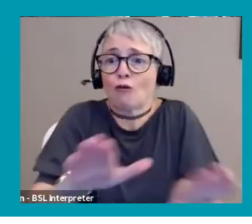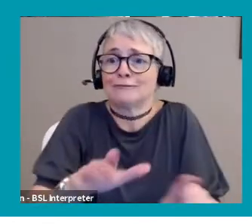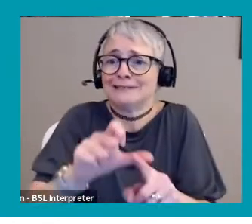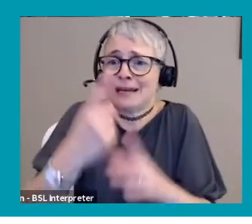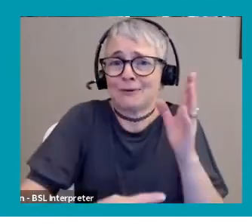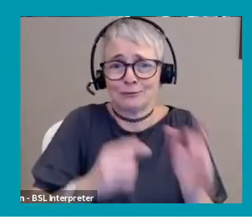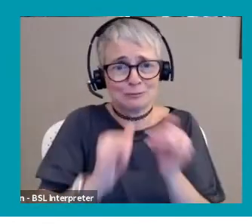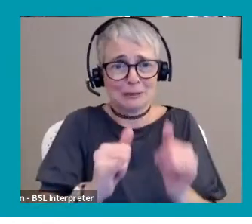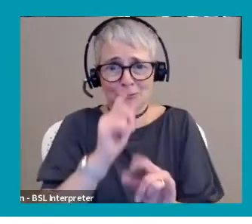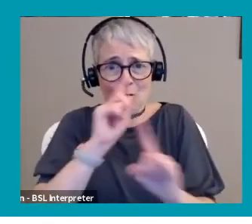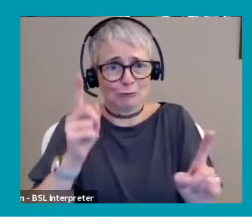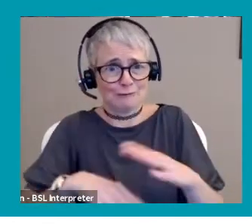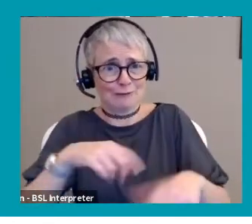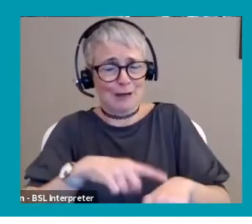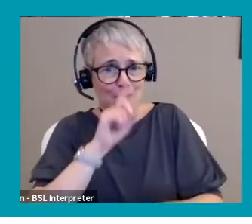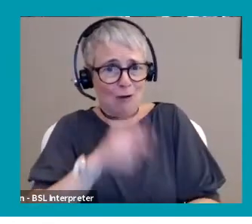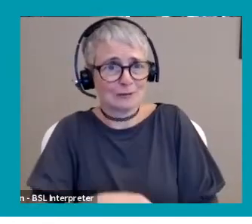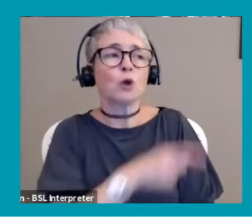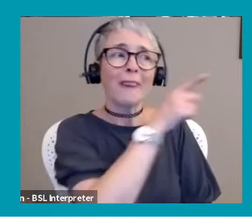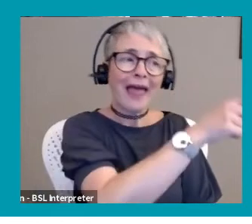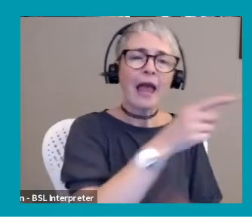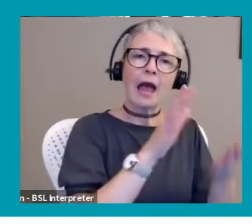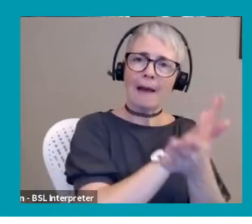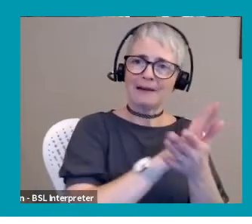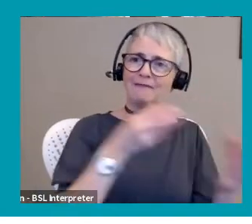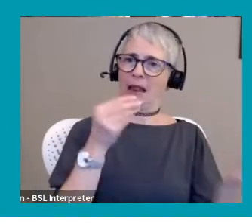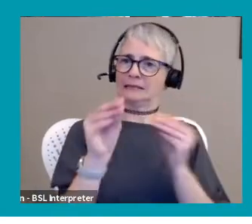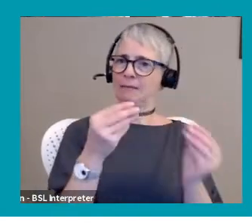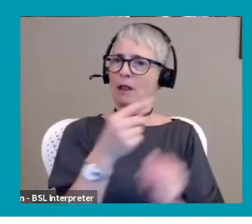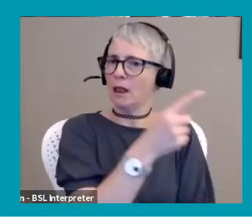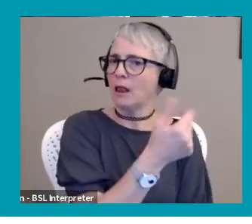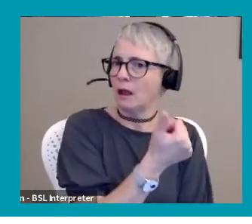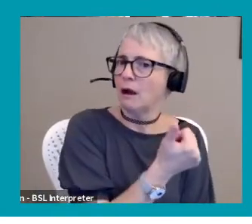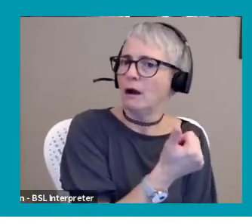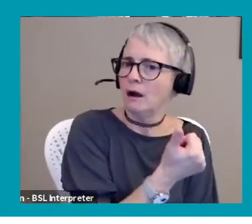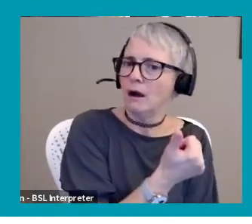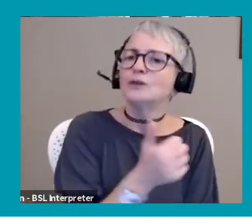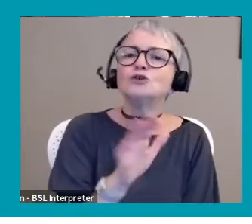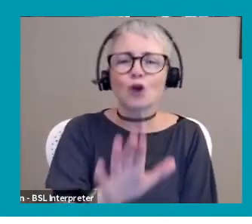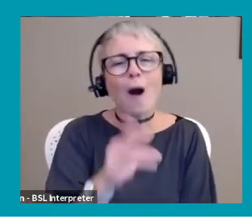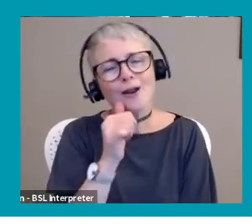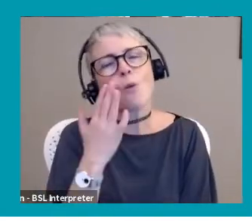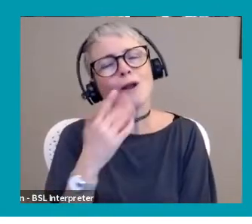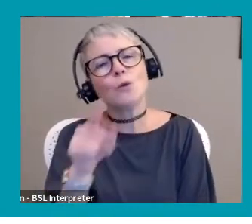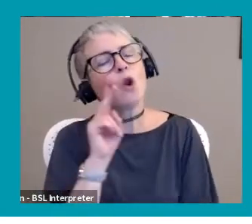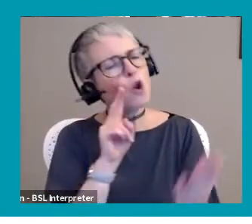But they are open to having those conversations. So one of the reasons there aren't always that many absolutes because